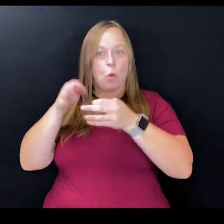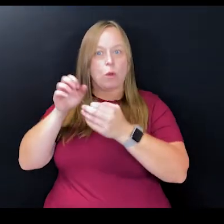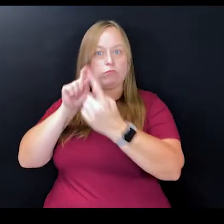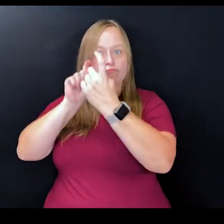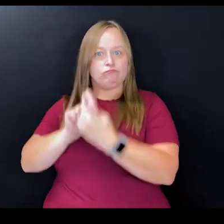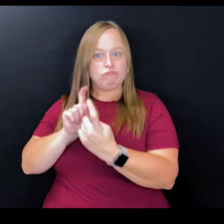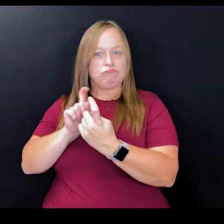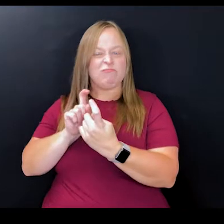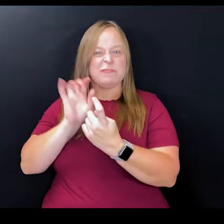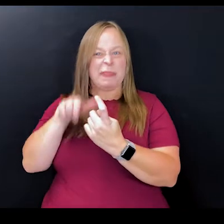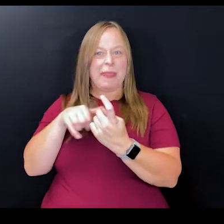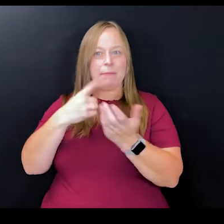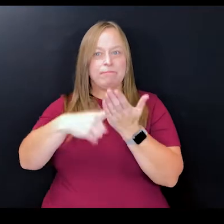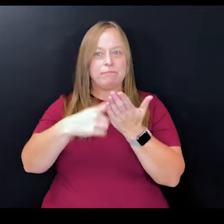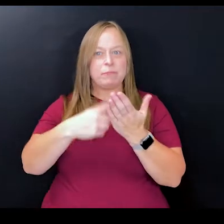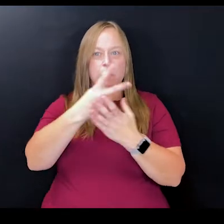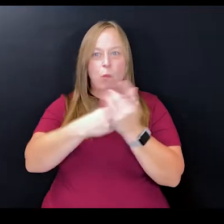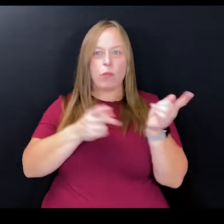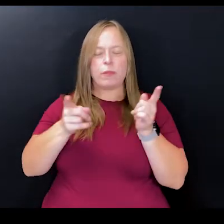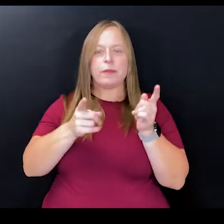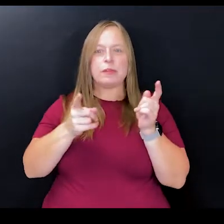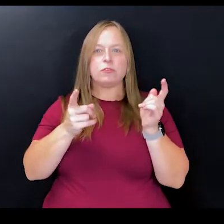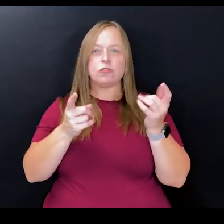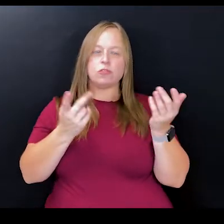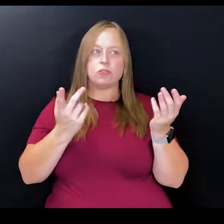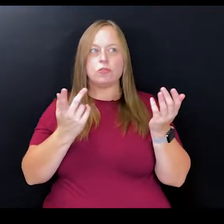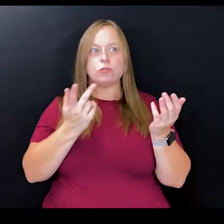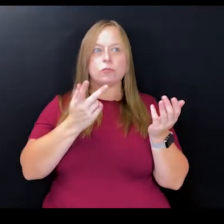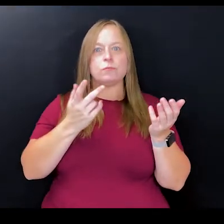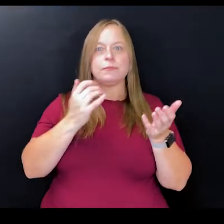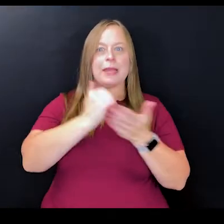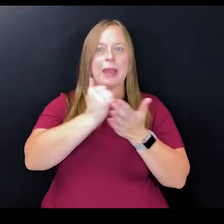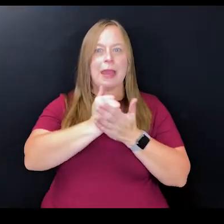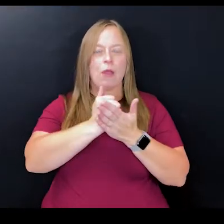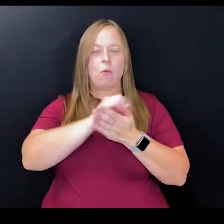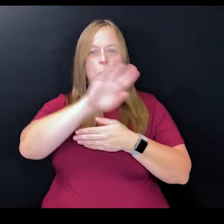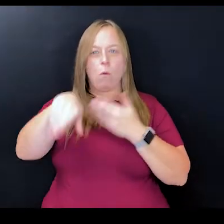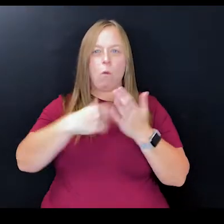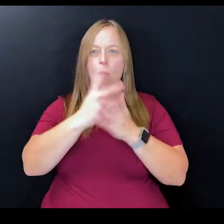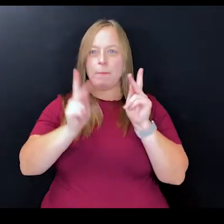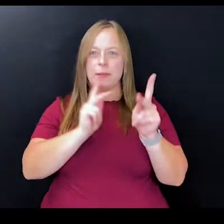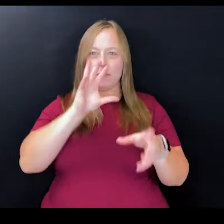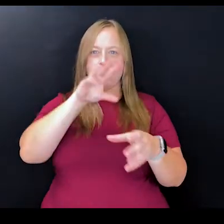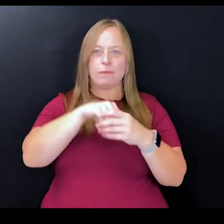And the purpose of it is to sort of level the playing field for all stakeholders involved